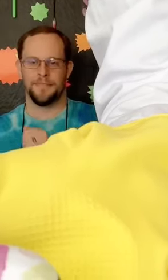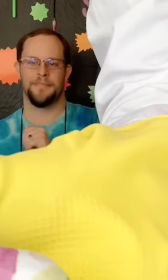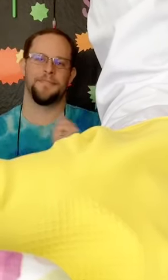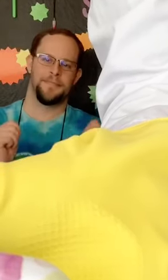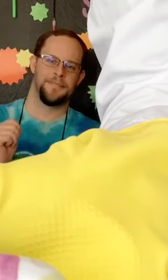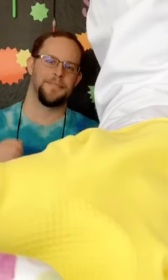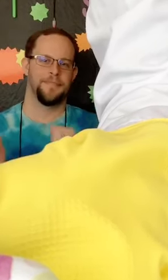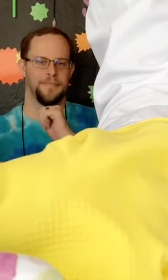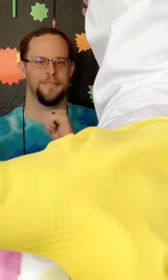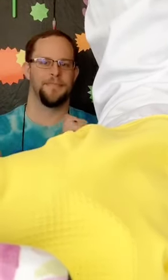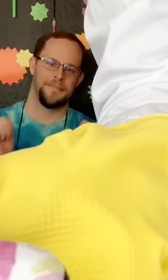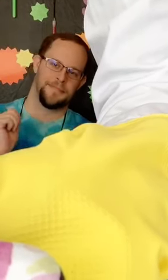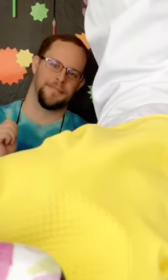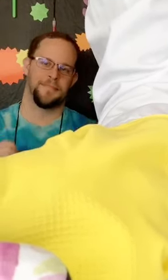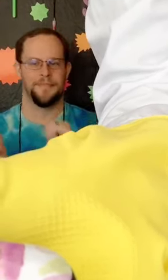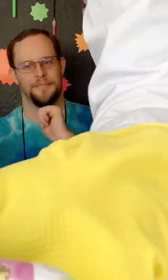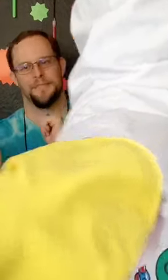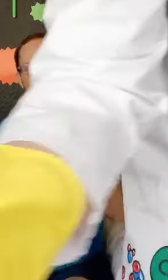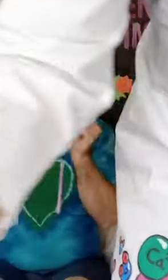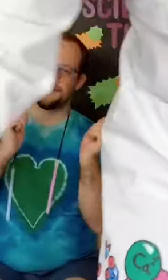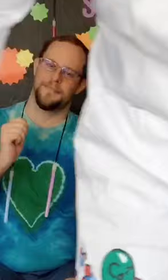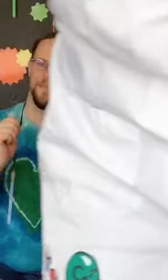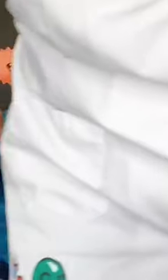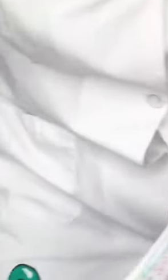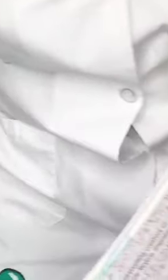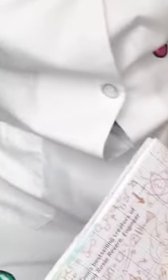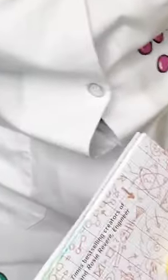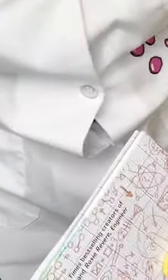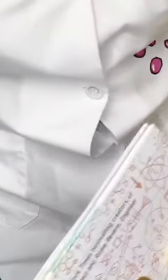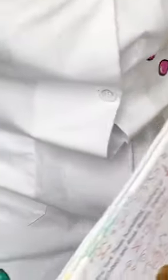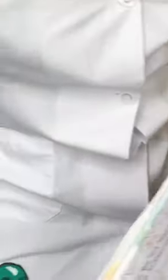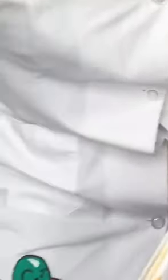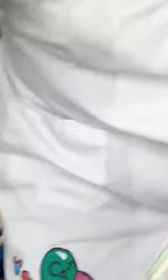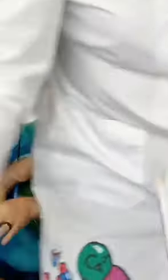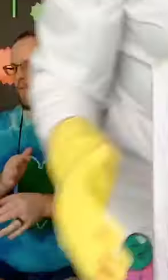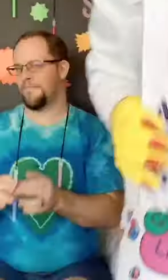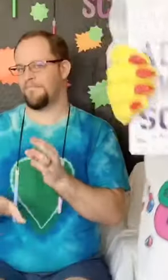it at all. But it was very fun. Thank you.